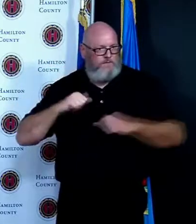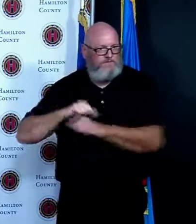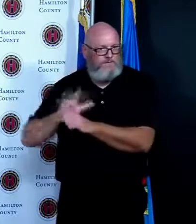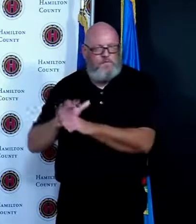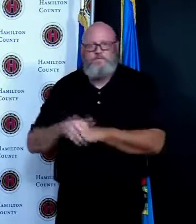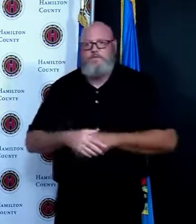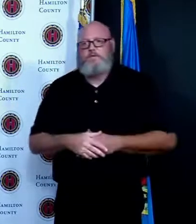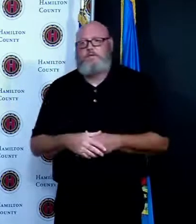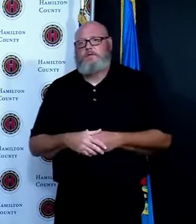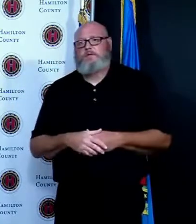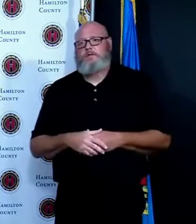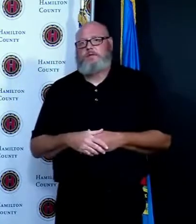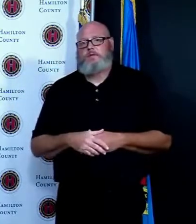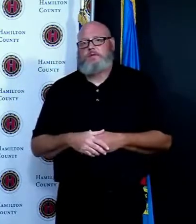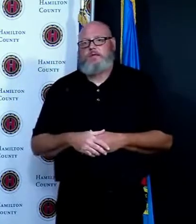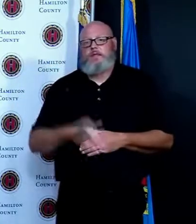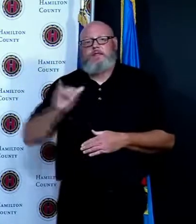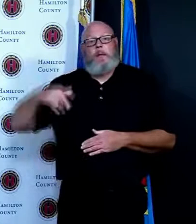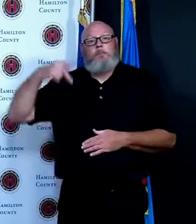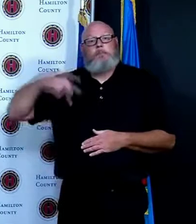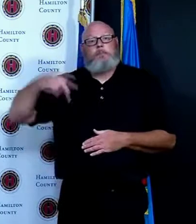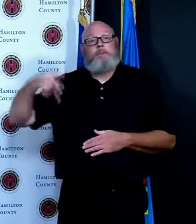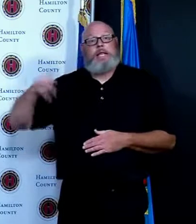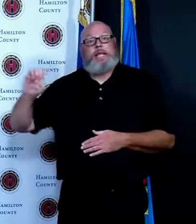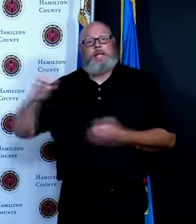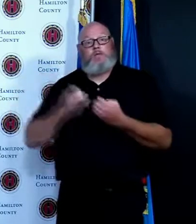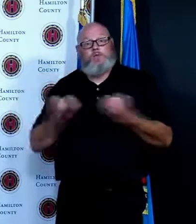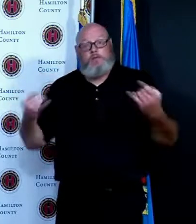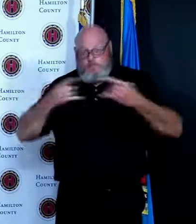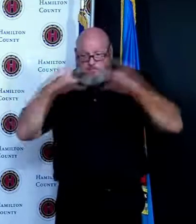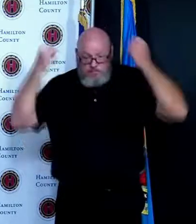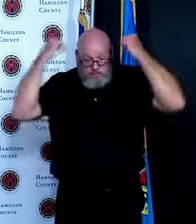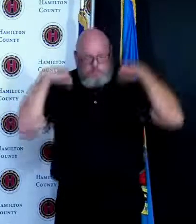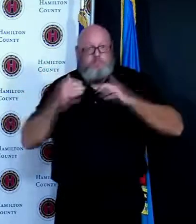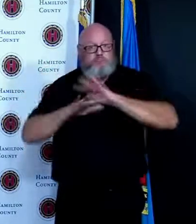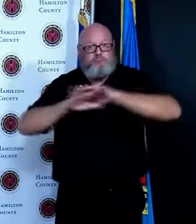our our team at Hamilton County emergency management agency is is busy making sure that